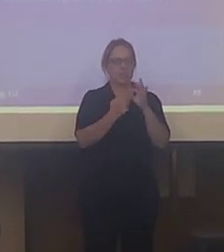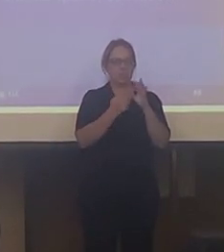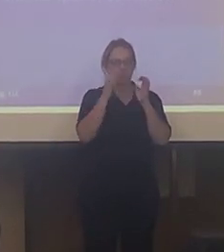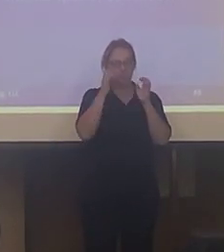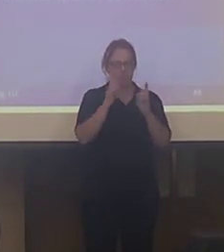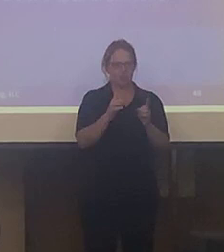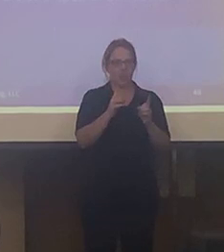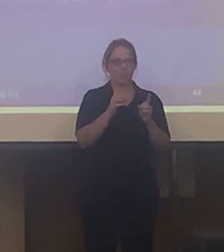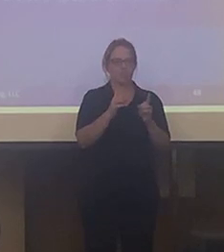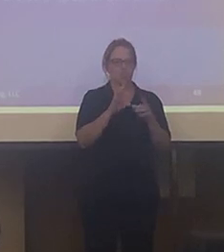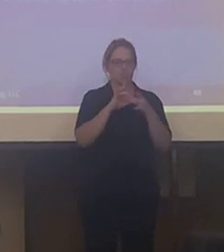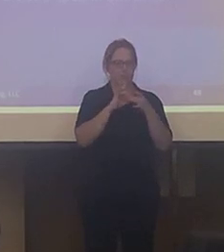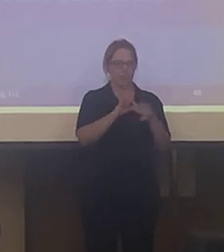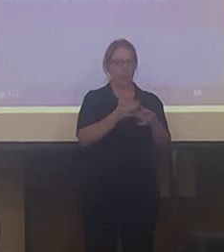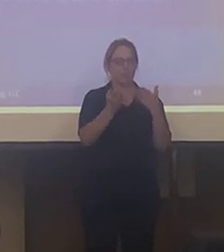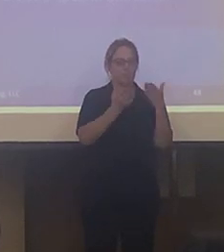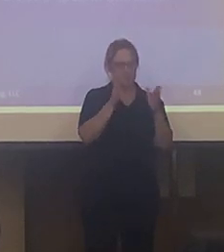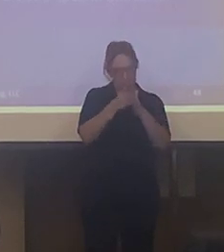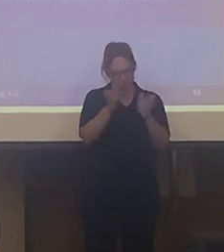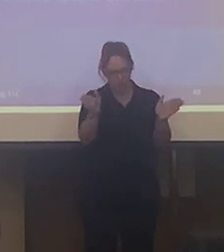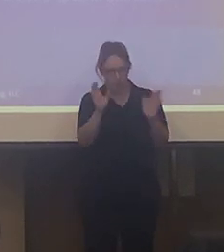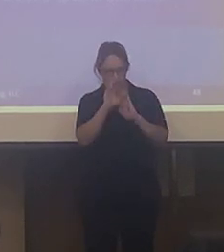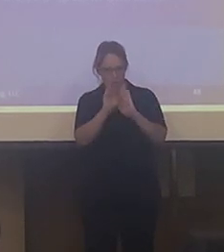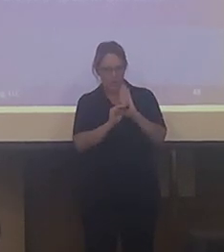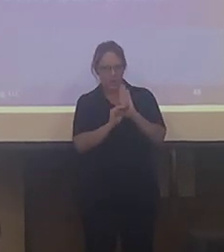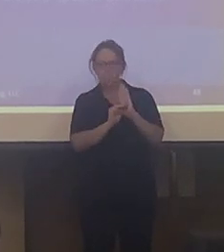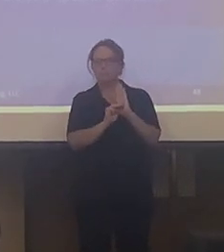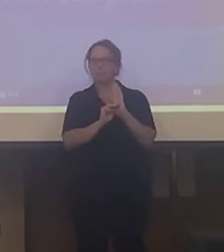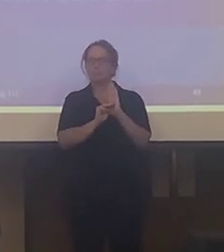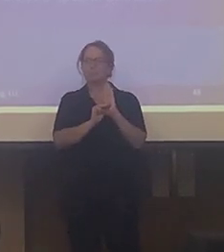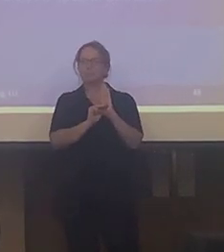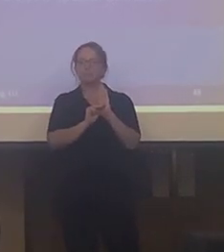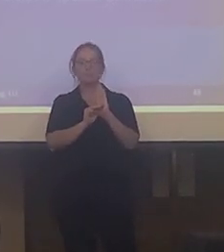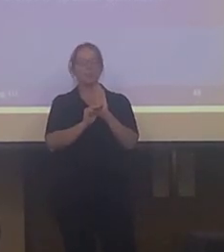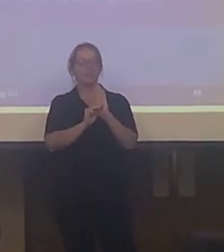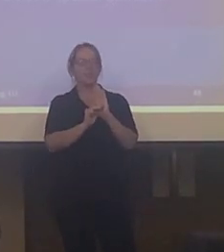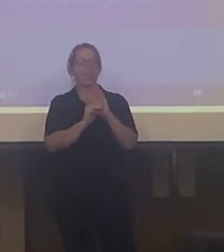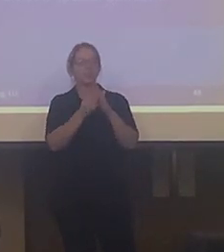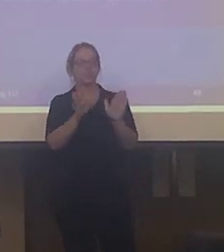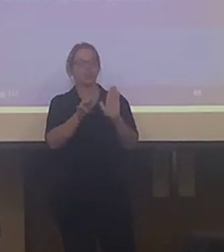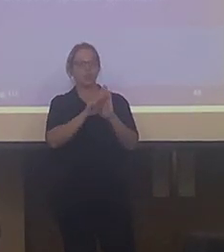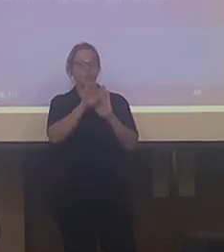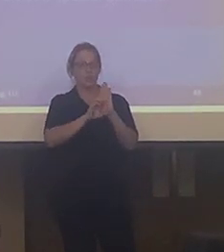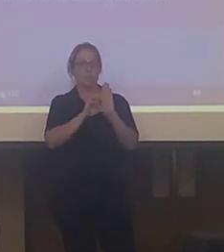services general curriculum so you'll see general curriculum is the center of the dot software